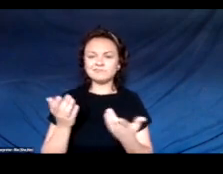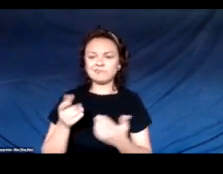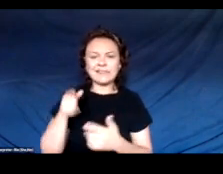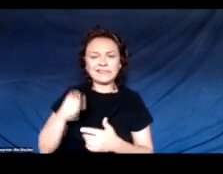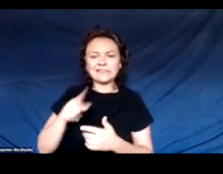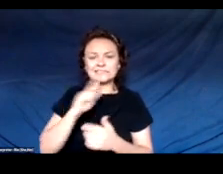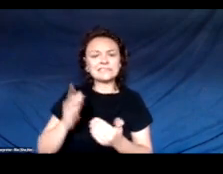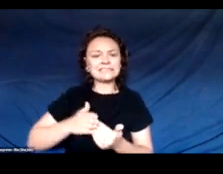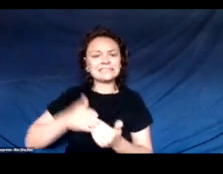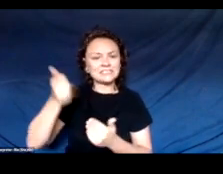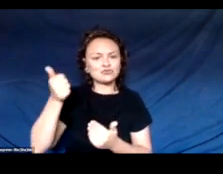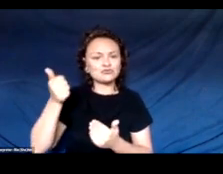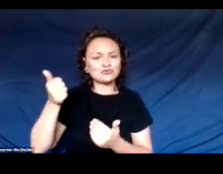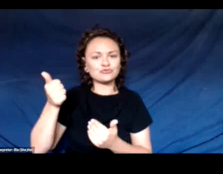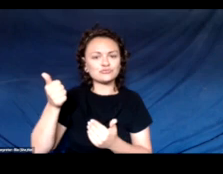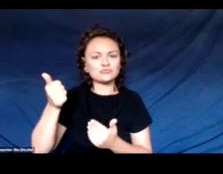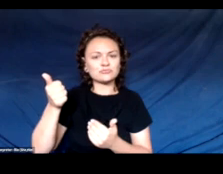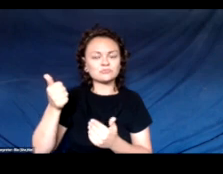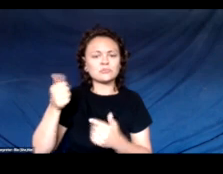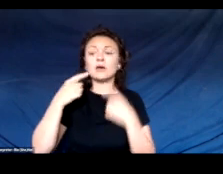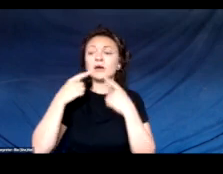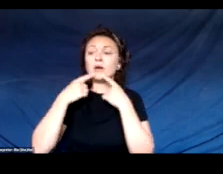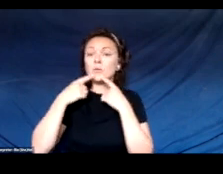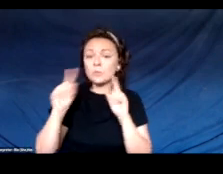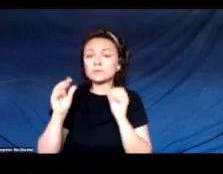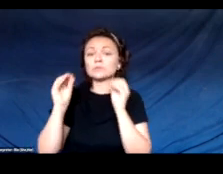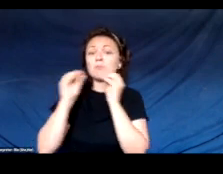It works more on his schedule. Like he can get up.